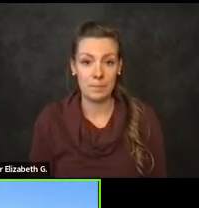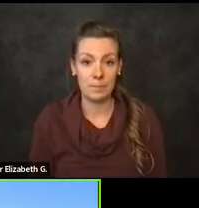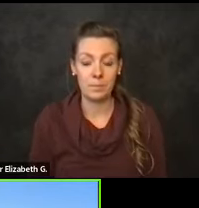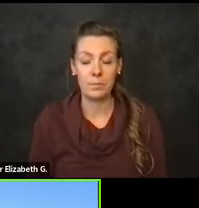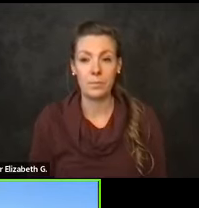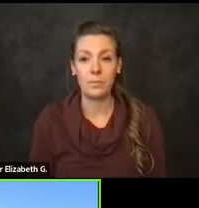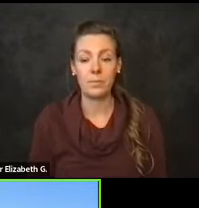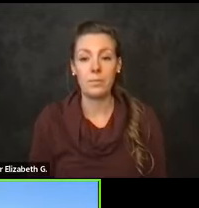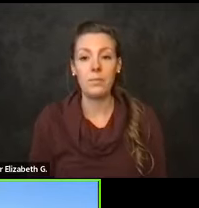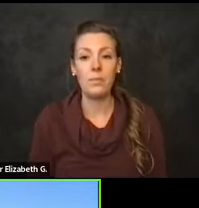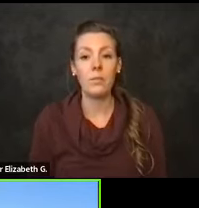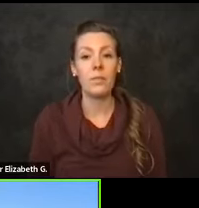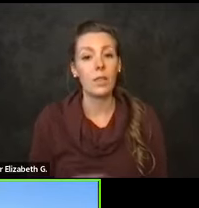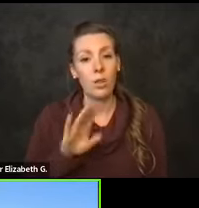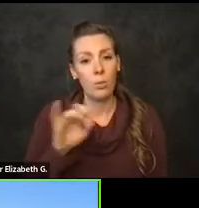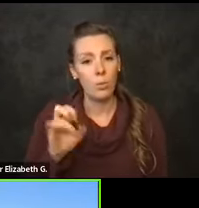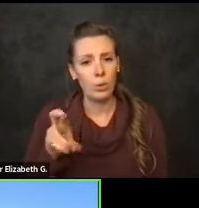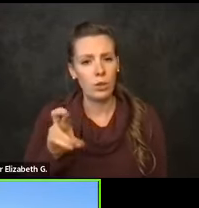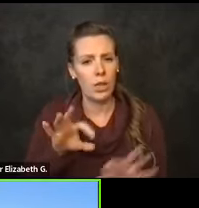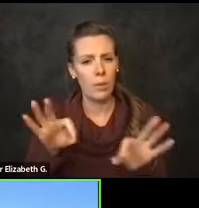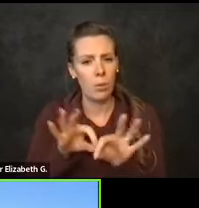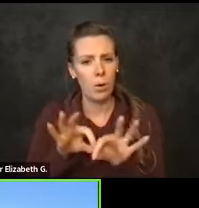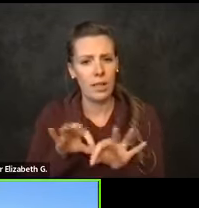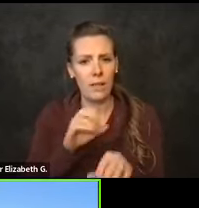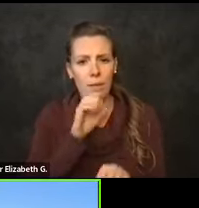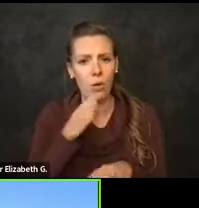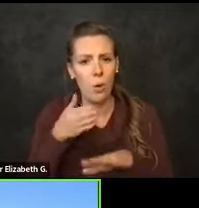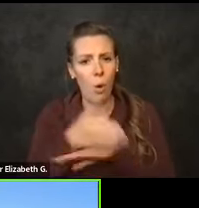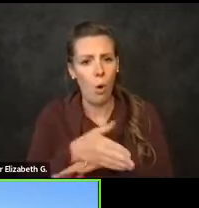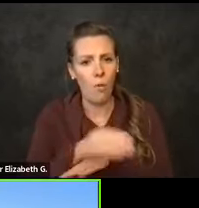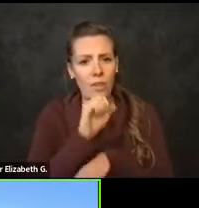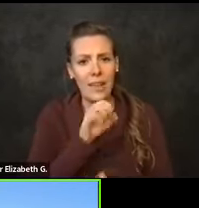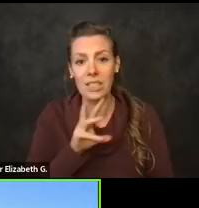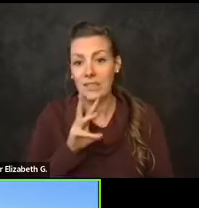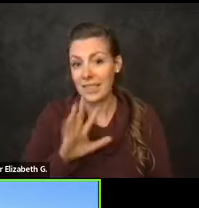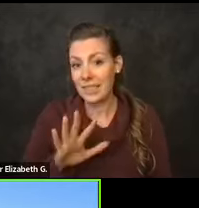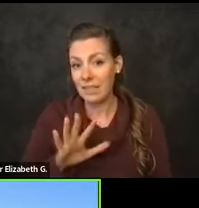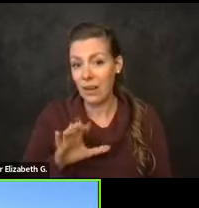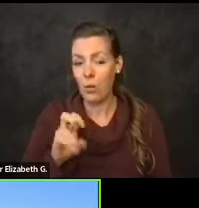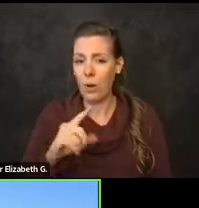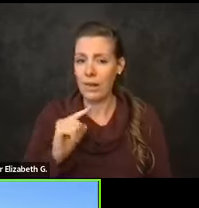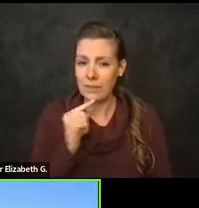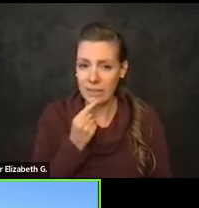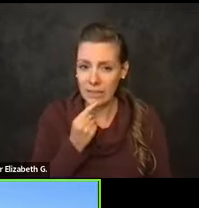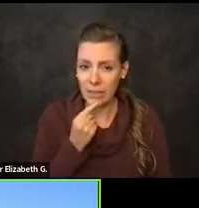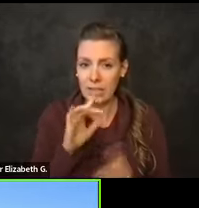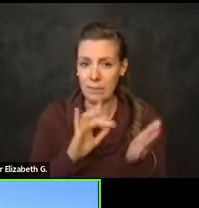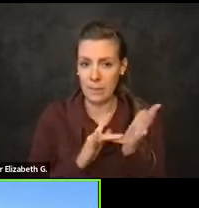people over the age of 65 and people with chronic medical conditions. You can find information about the local